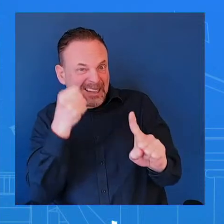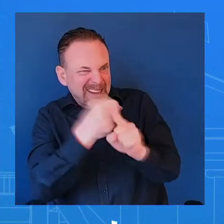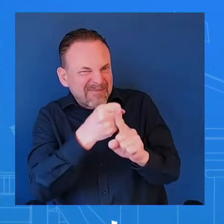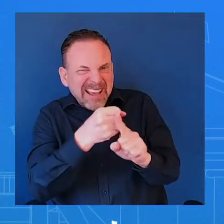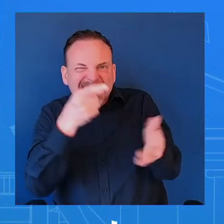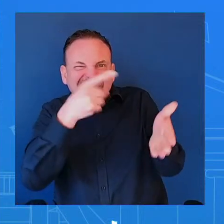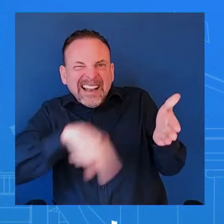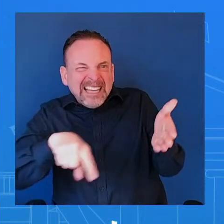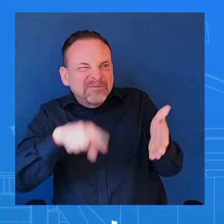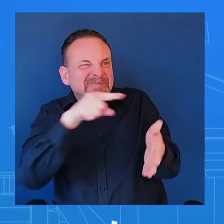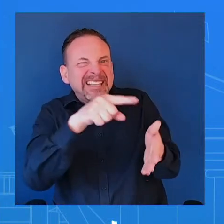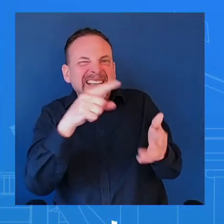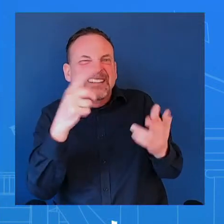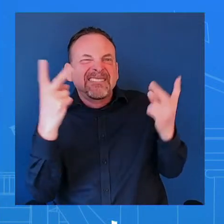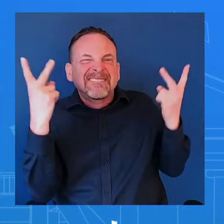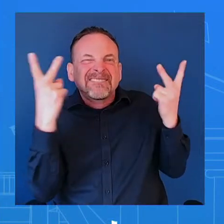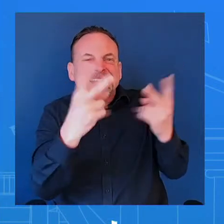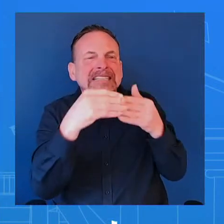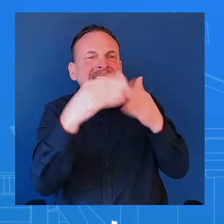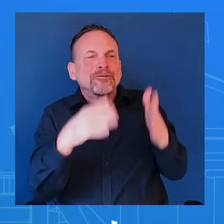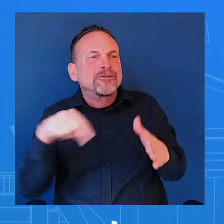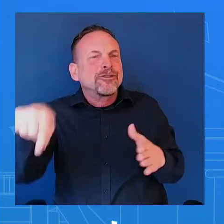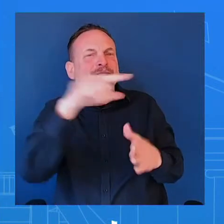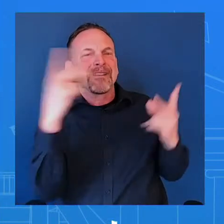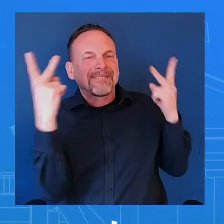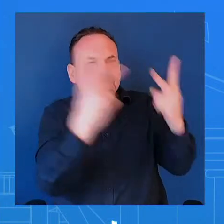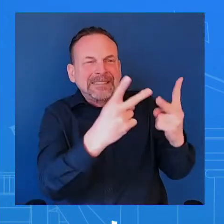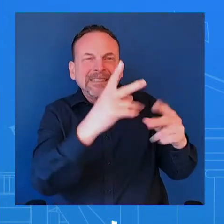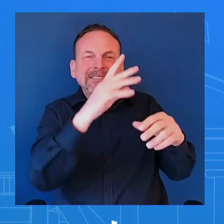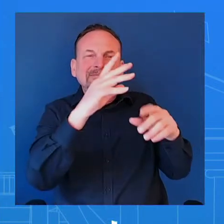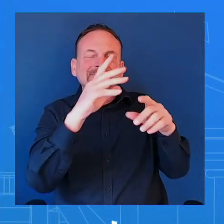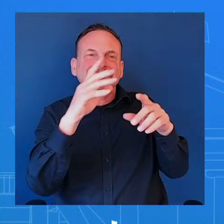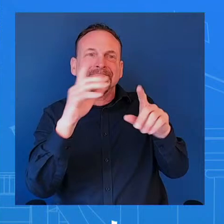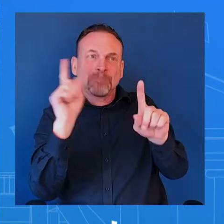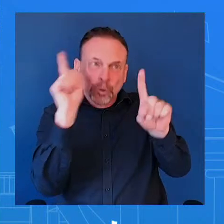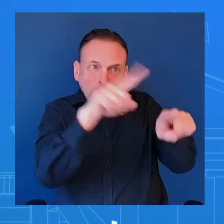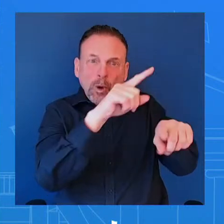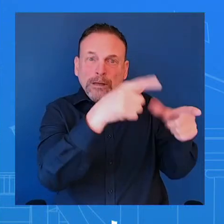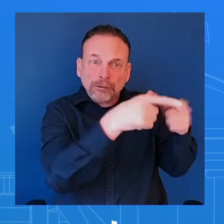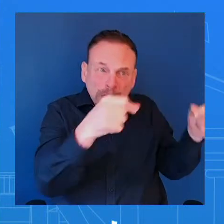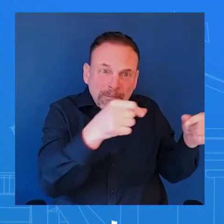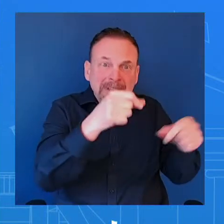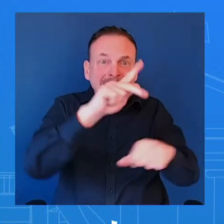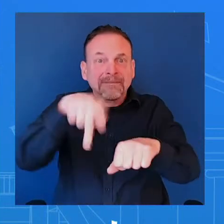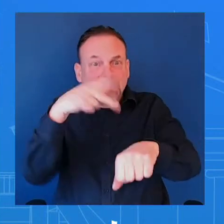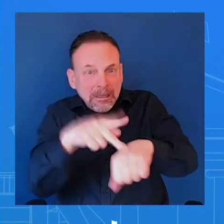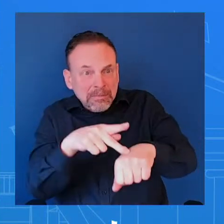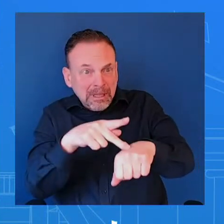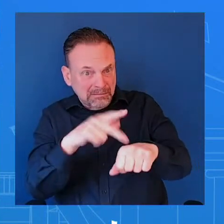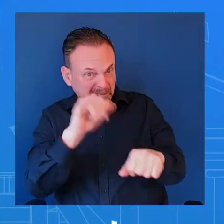Ms. Jean-Pierre: So, don't have any change of schedule. QAnd then, lastly -- sorry, I know I said two, but I have a third. Ms. Jean-Pierre: No, it's okay. It's all right, Darlene.